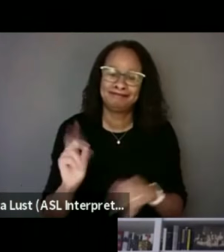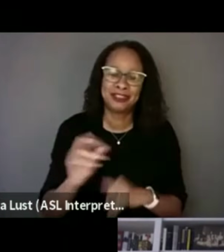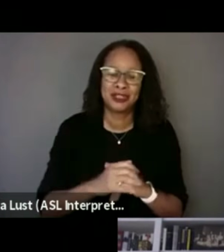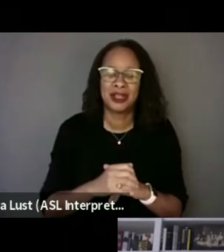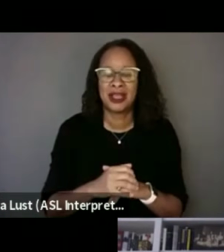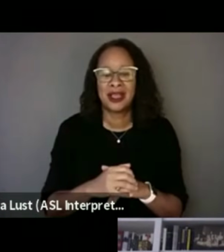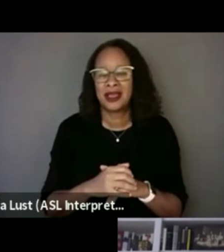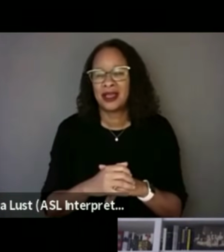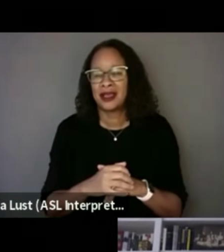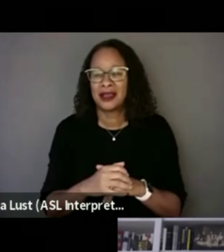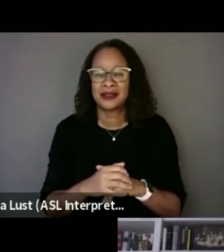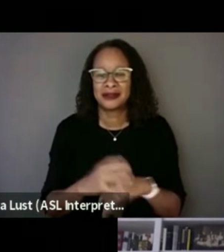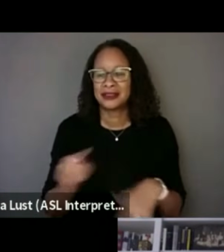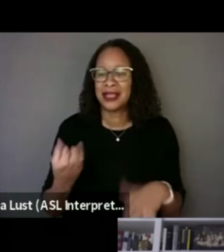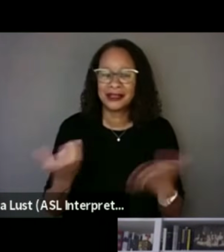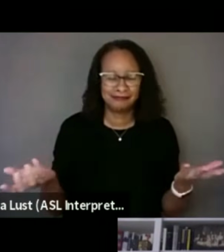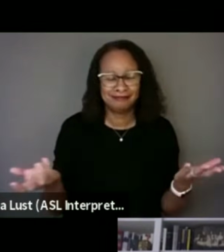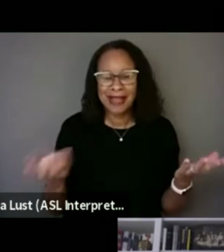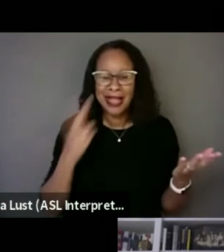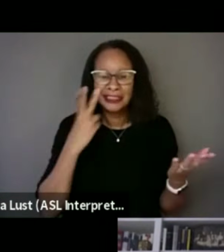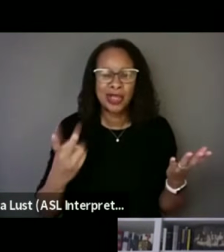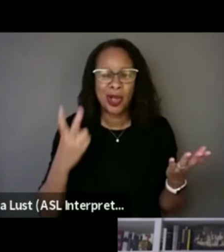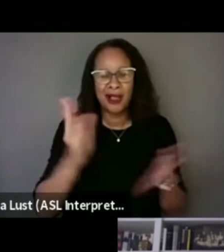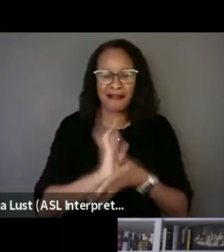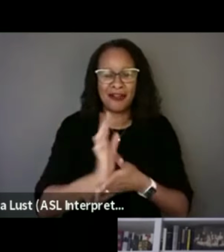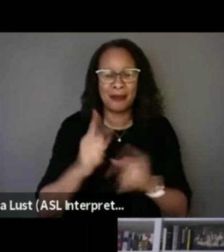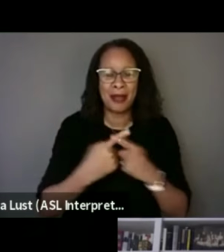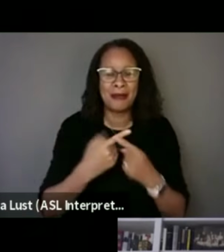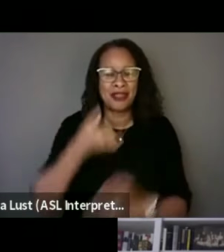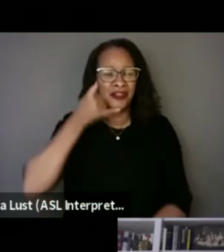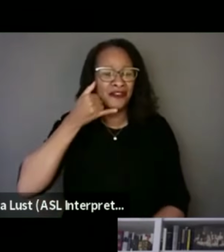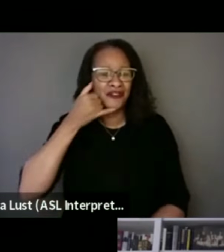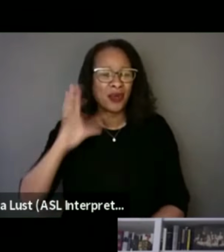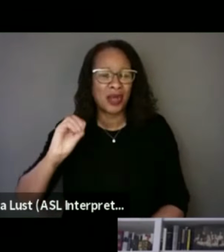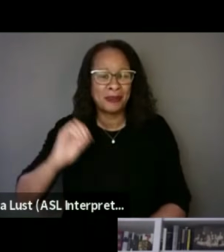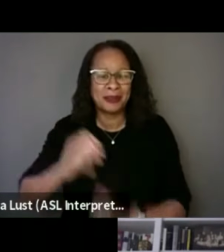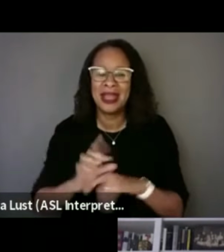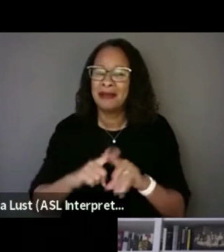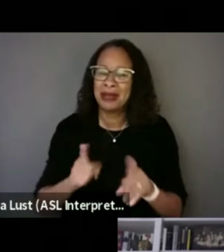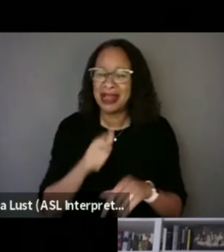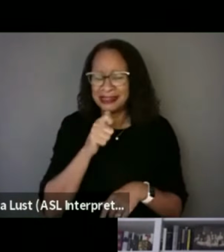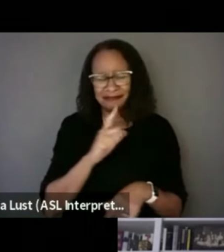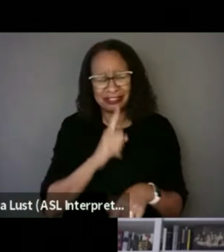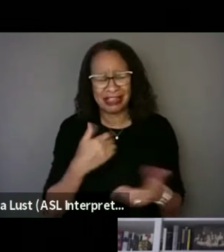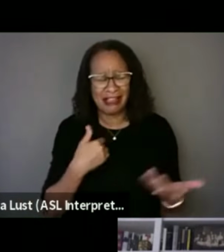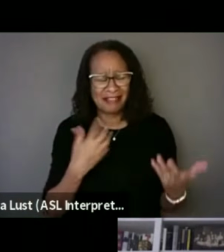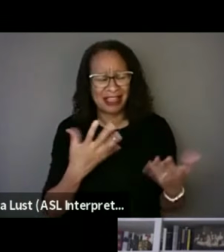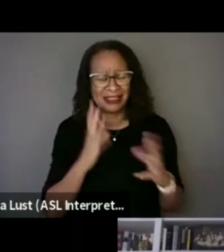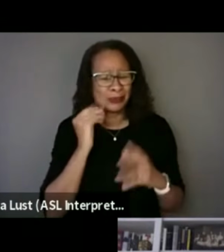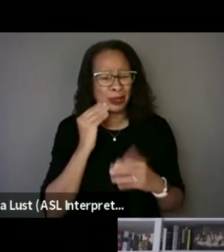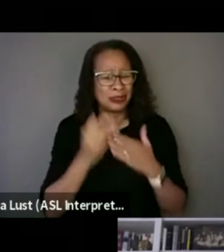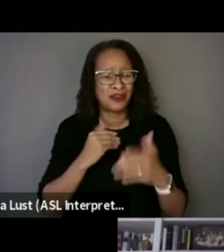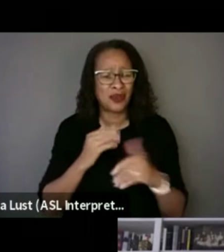I saw in elementary school, like I don't really remember documentaries in my childhood, but it just felt right. Like the interaction, of course now,